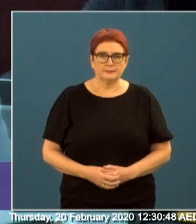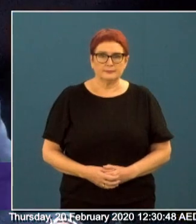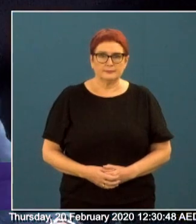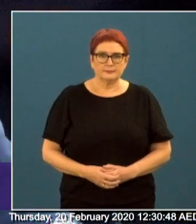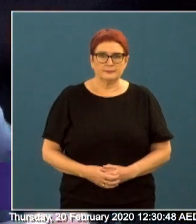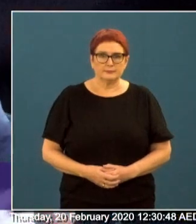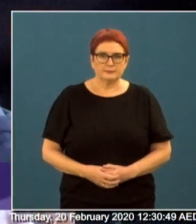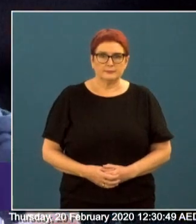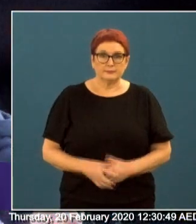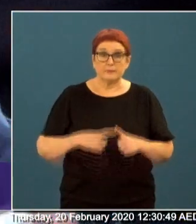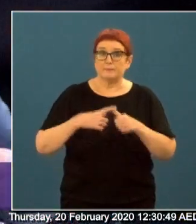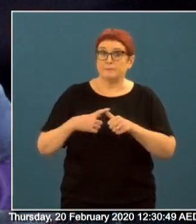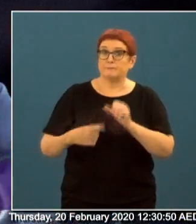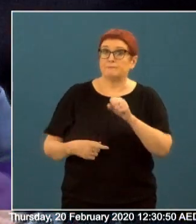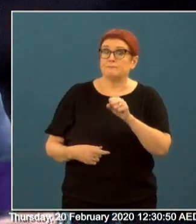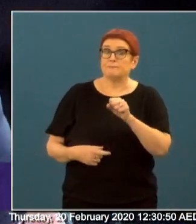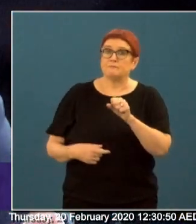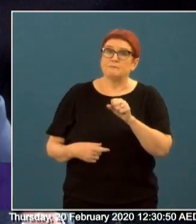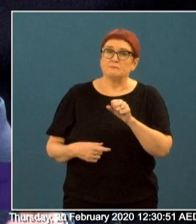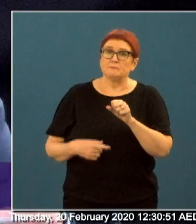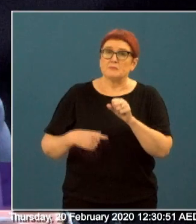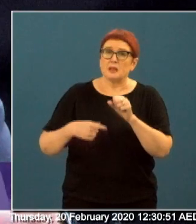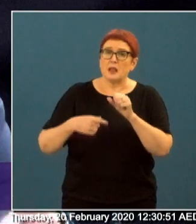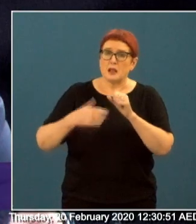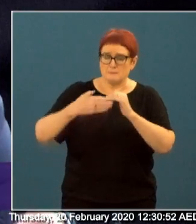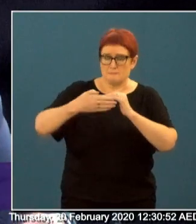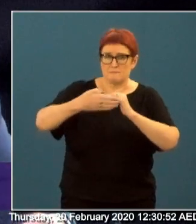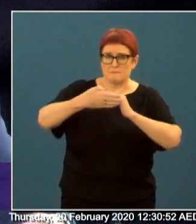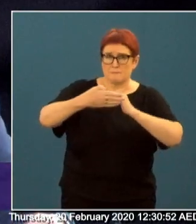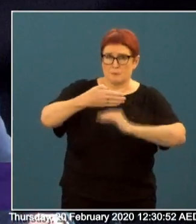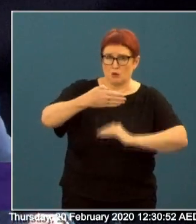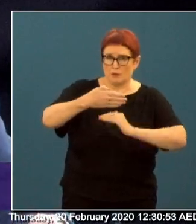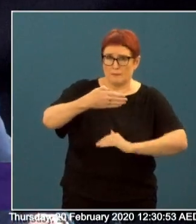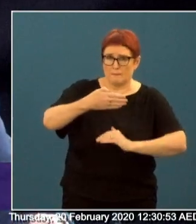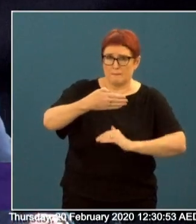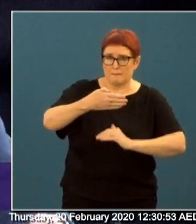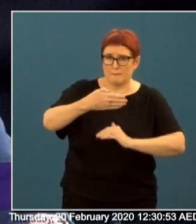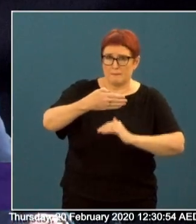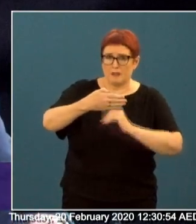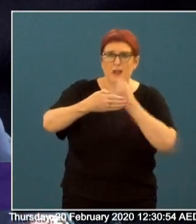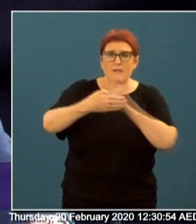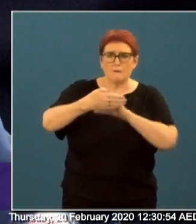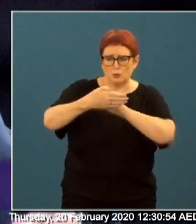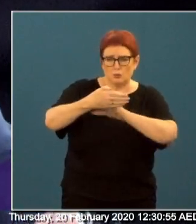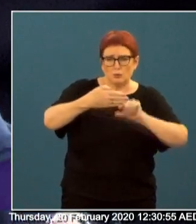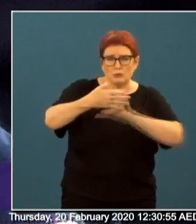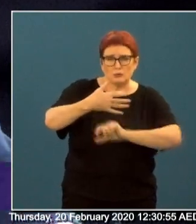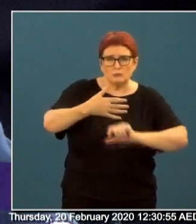Yes. It's — perhaps 293 onward to 297. All right.